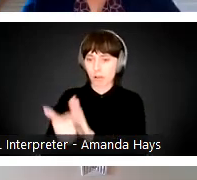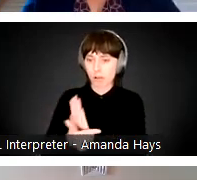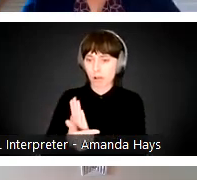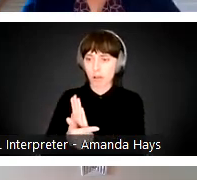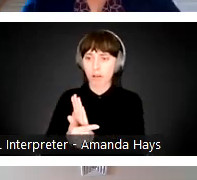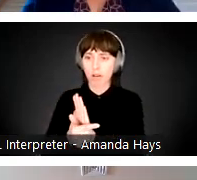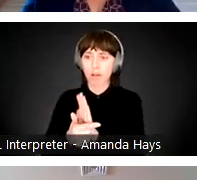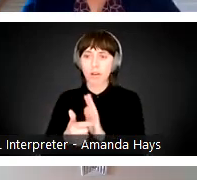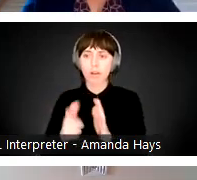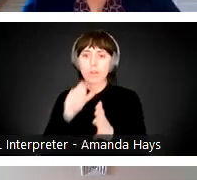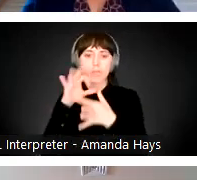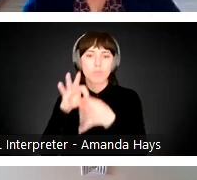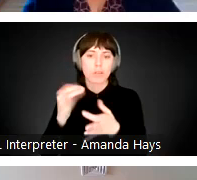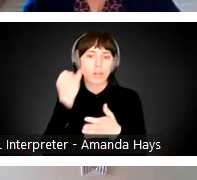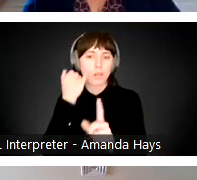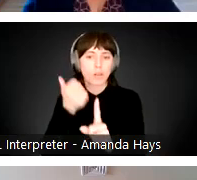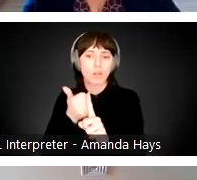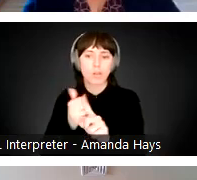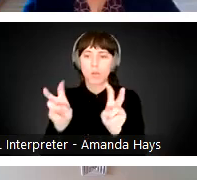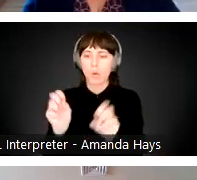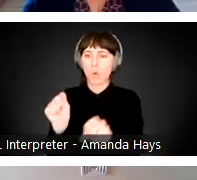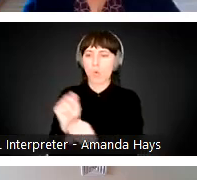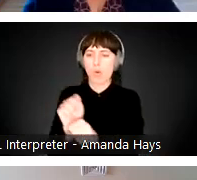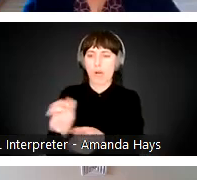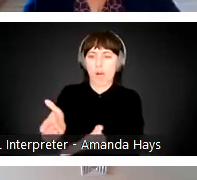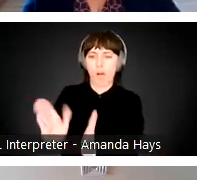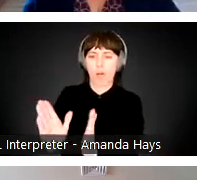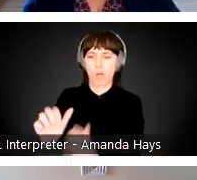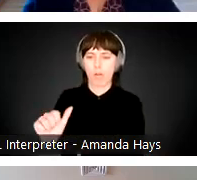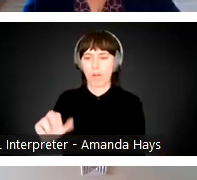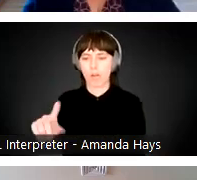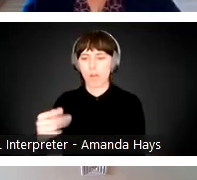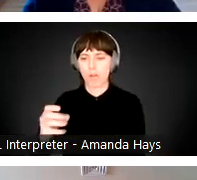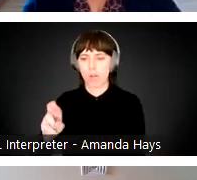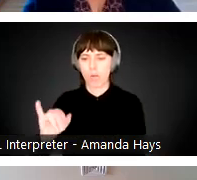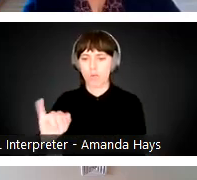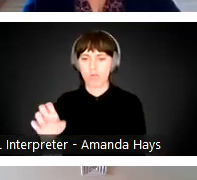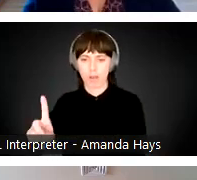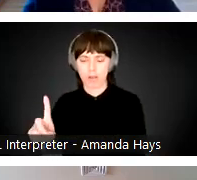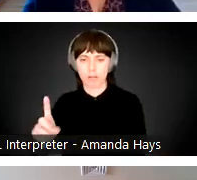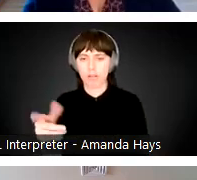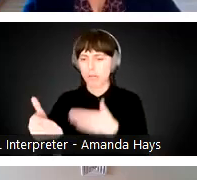not you're work authorized. If you perform the work, you became the employee- whether you should have or not under some